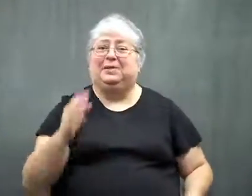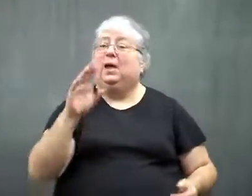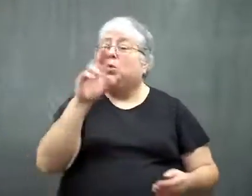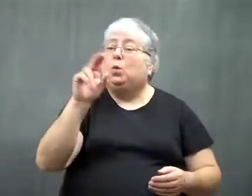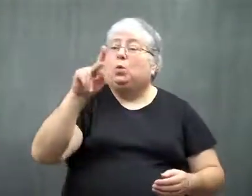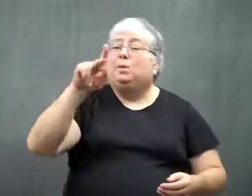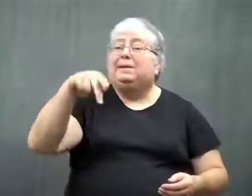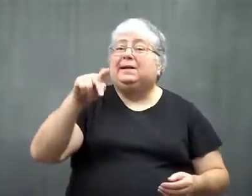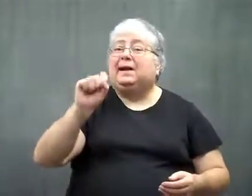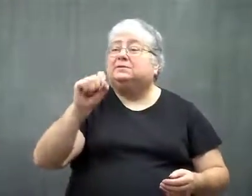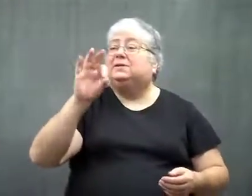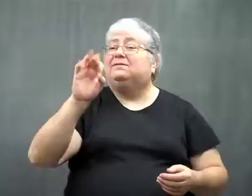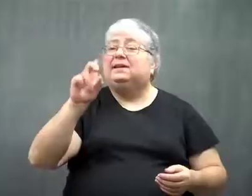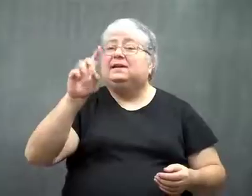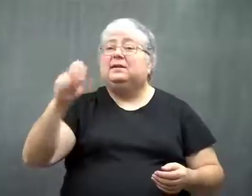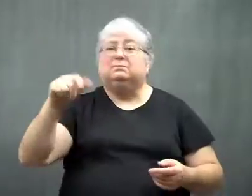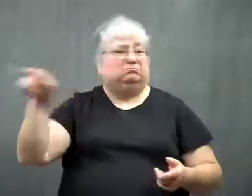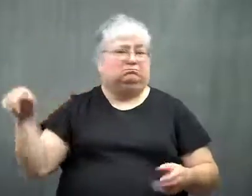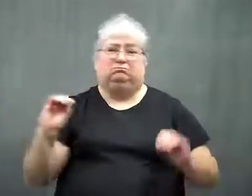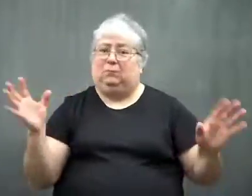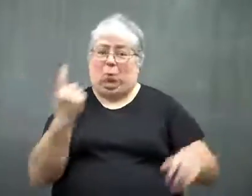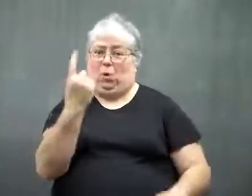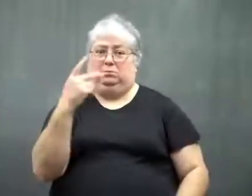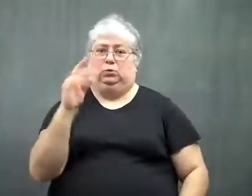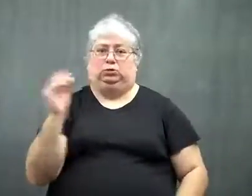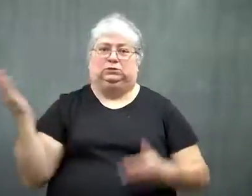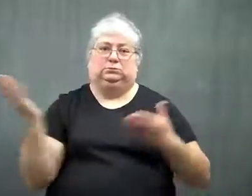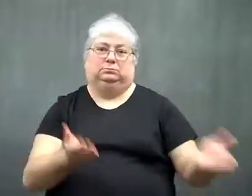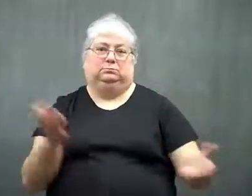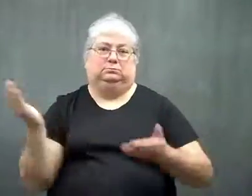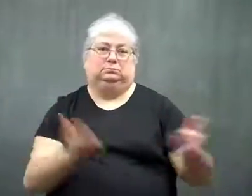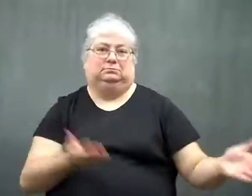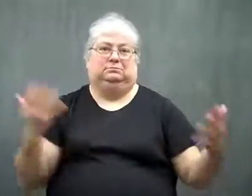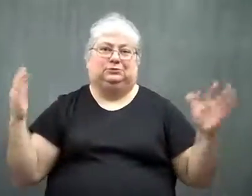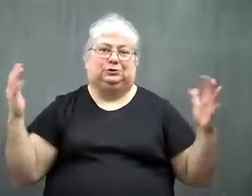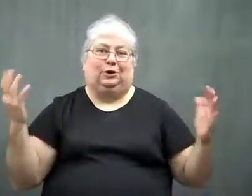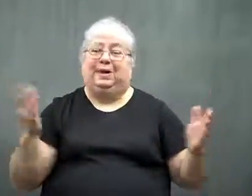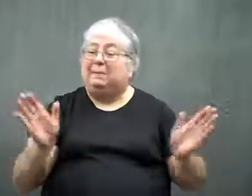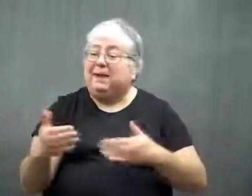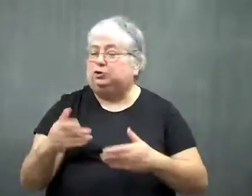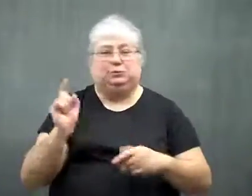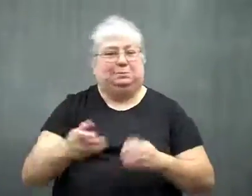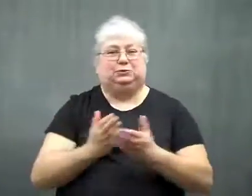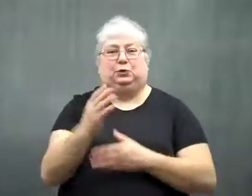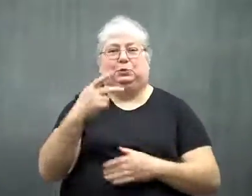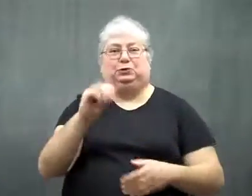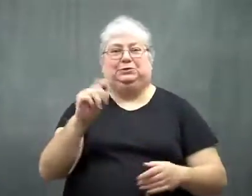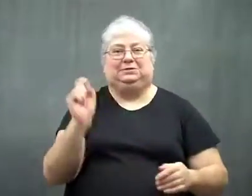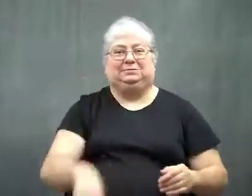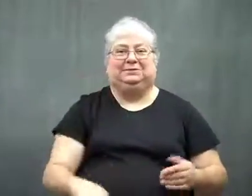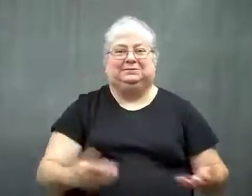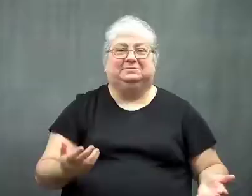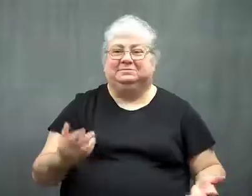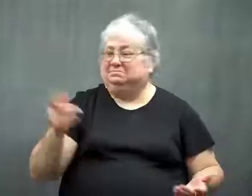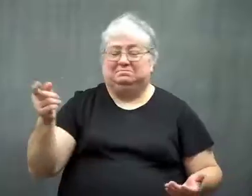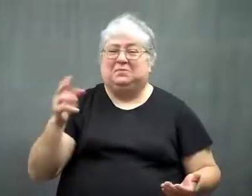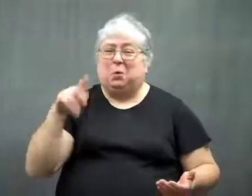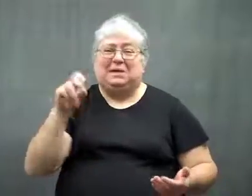UPS and Fed Ex don't deliver there. Packages have to come through the U.S. Mail.